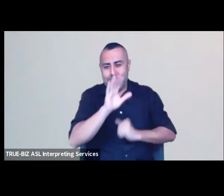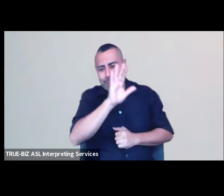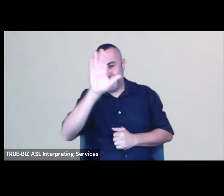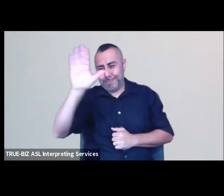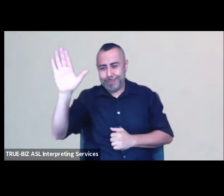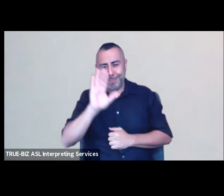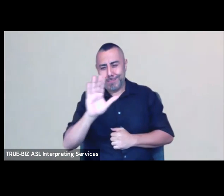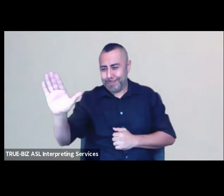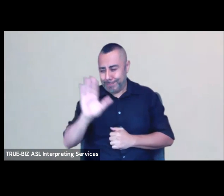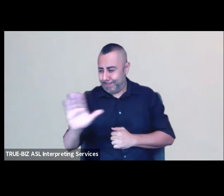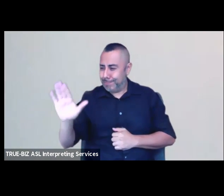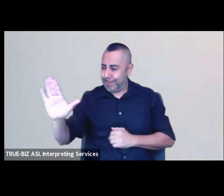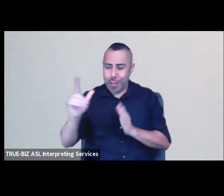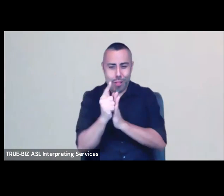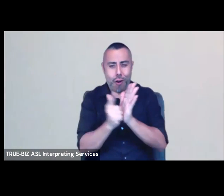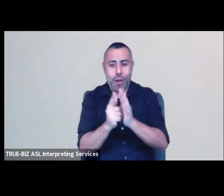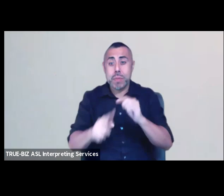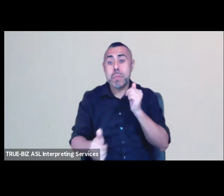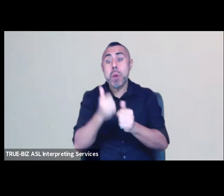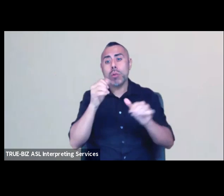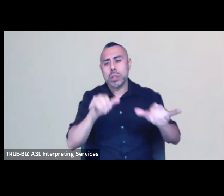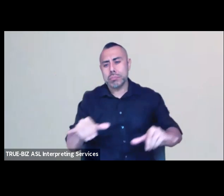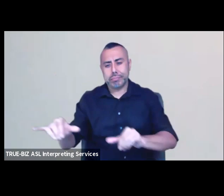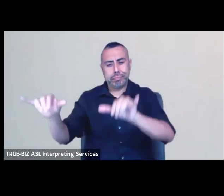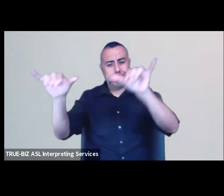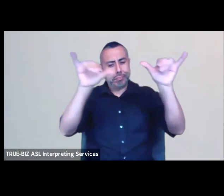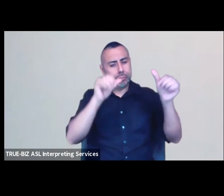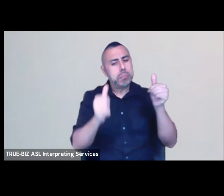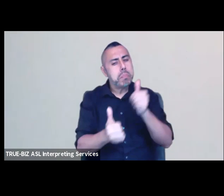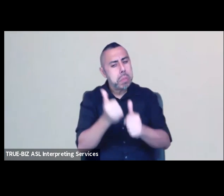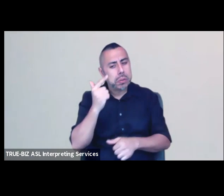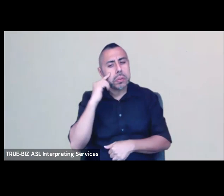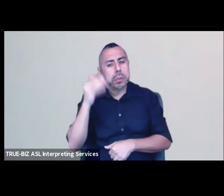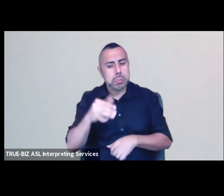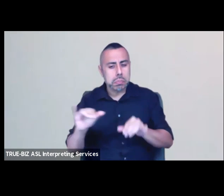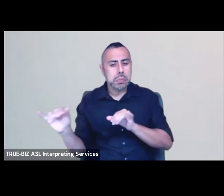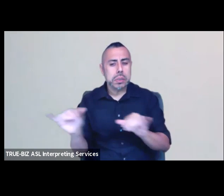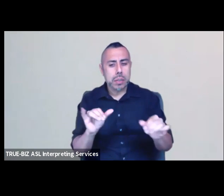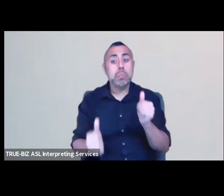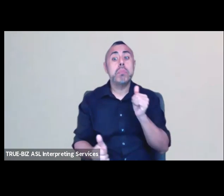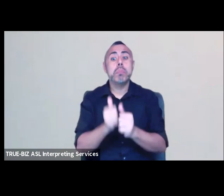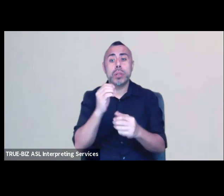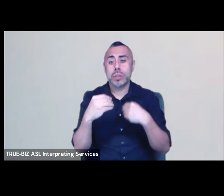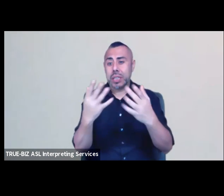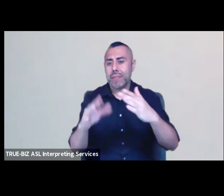but most of them are pretty similar and do provide for up to 26 weeks.